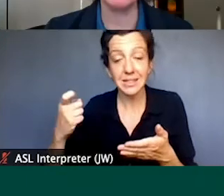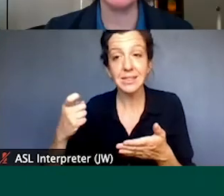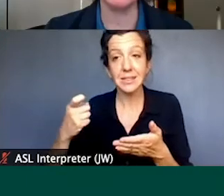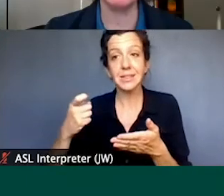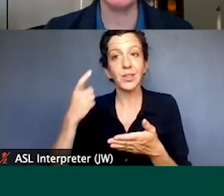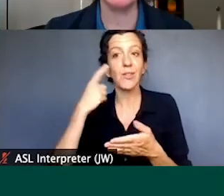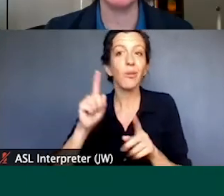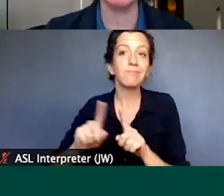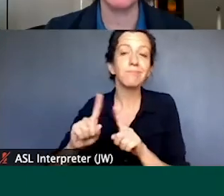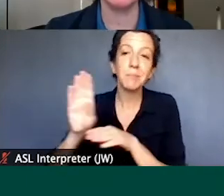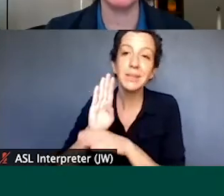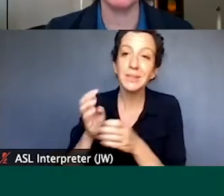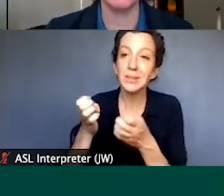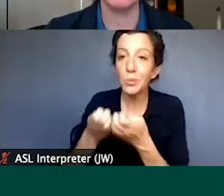And how is the $3 million value determined?